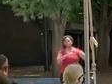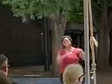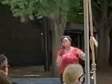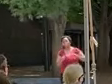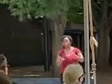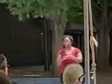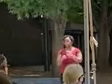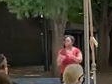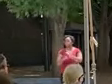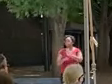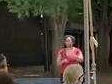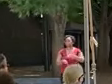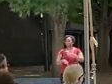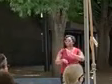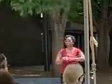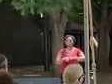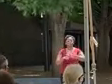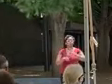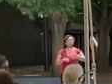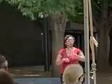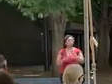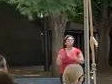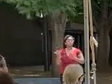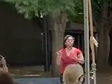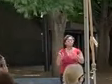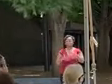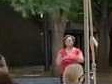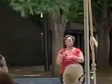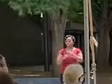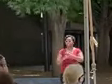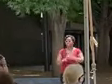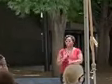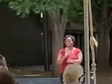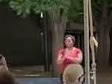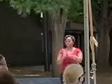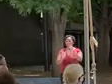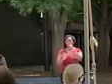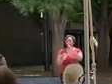Earlier this year she was selected as the National Capitol Area Director.